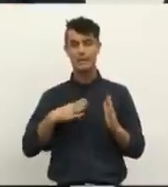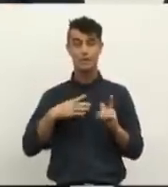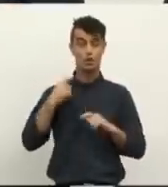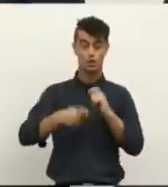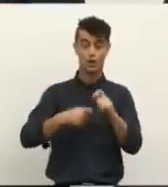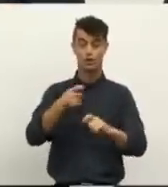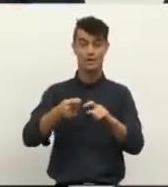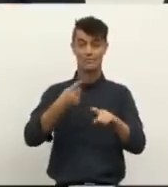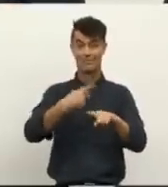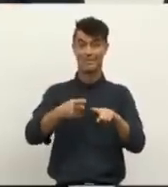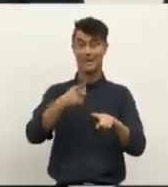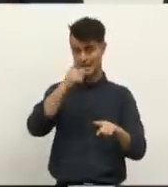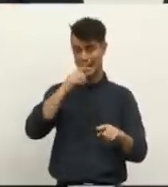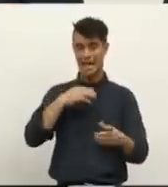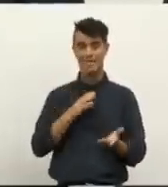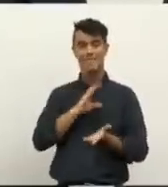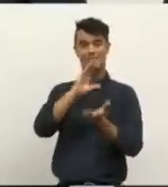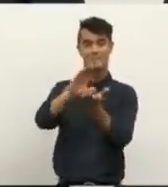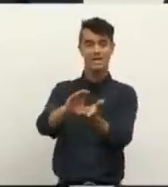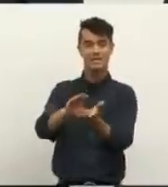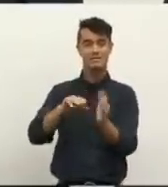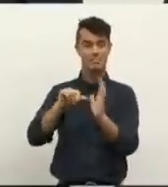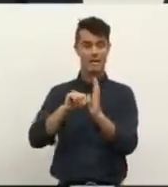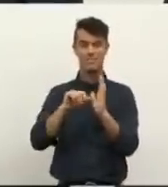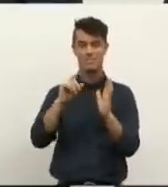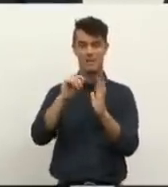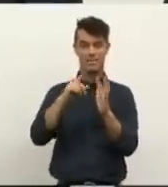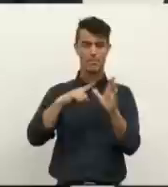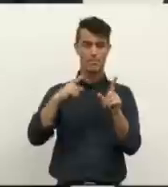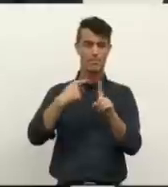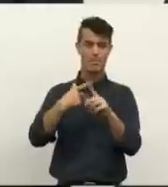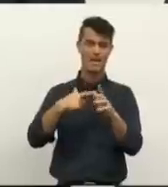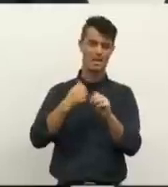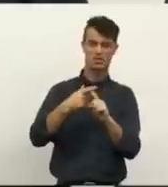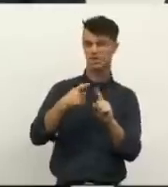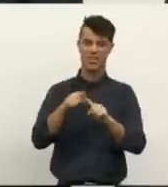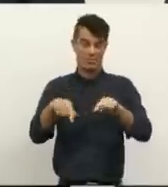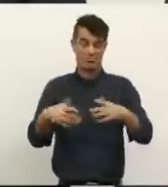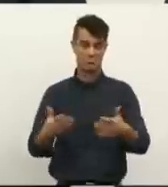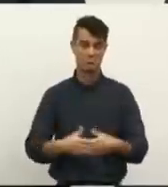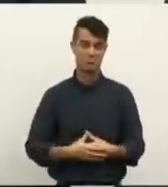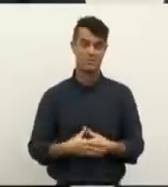we actually can fund a bundle of money. A package if I could use it that way.